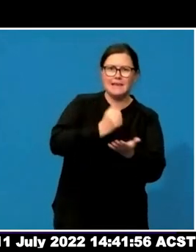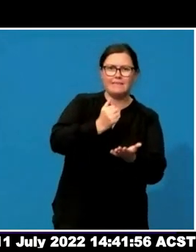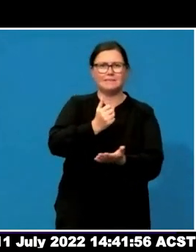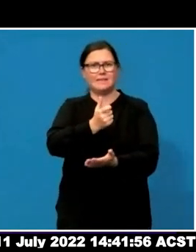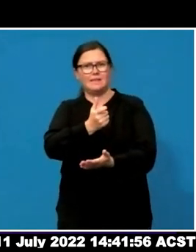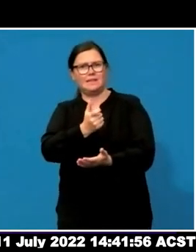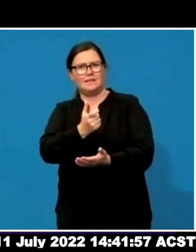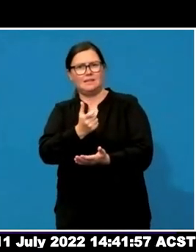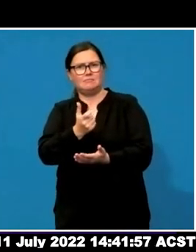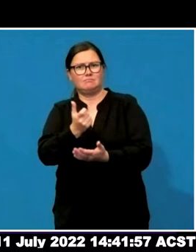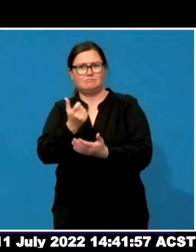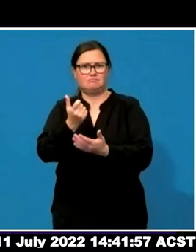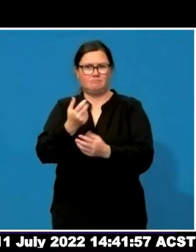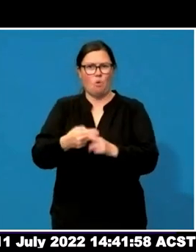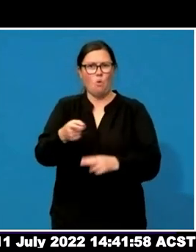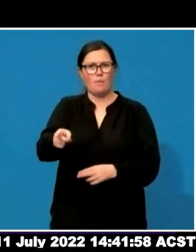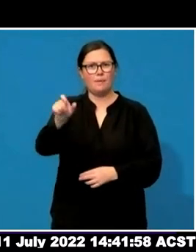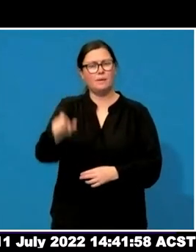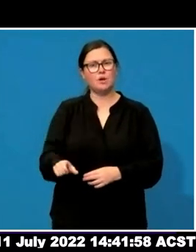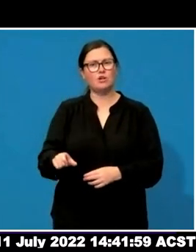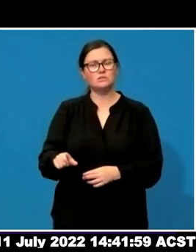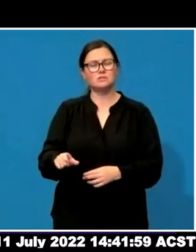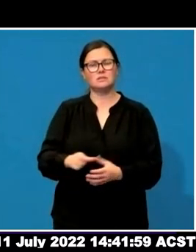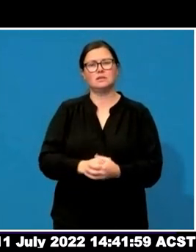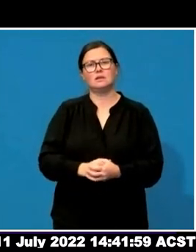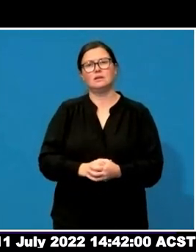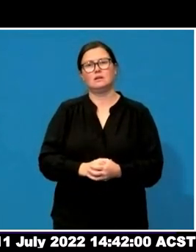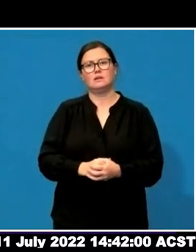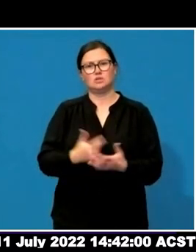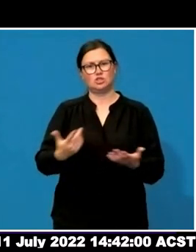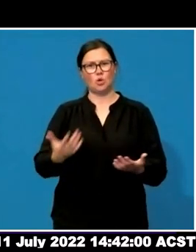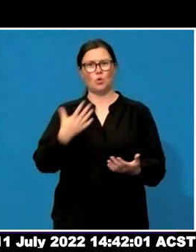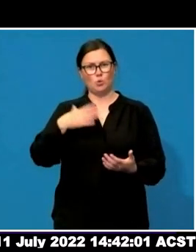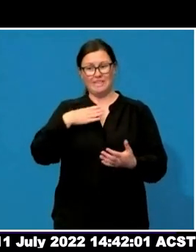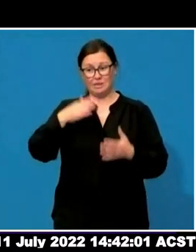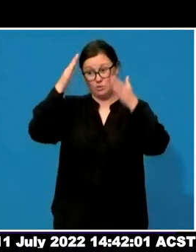And in order to do that, you've got to be able to look at that person as the - as the